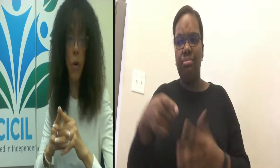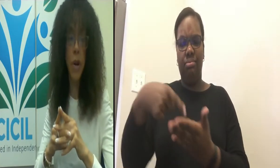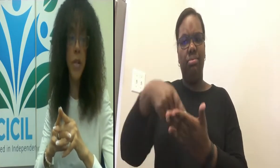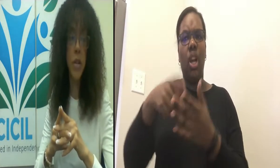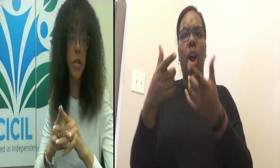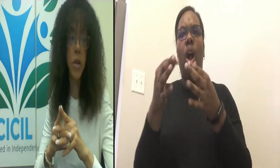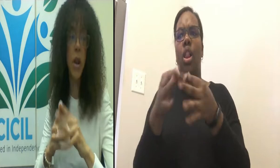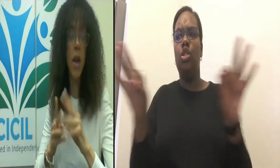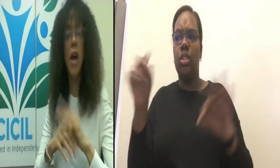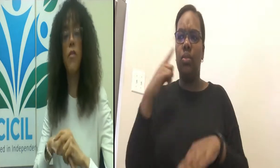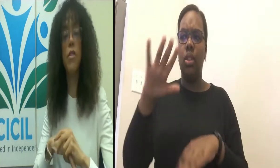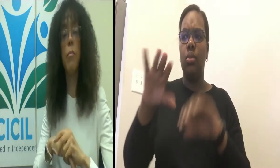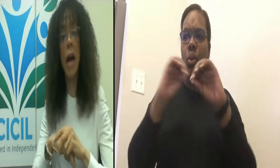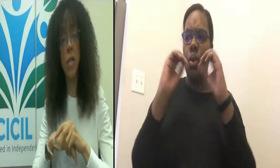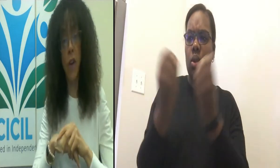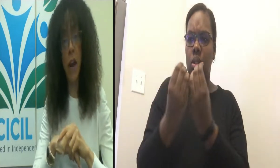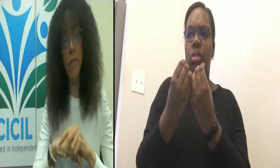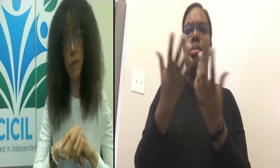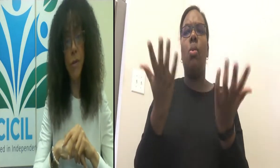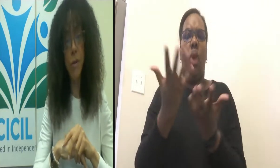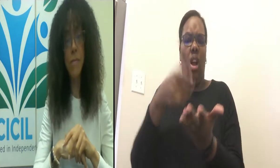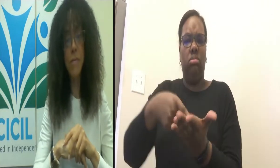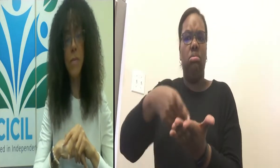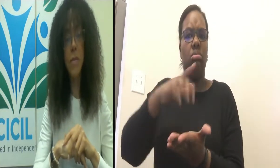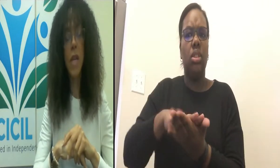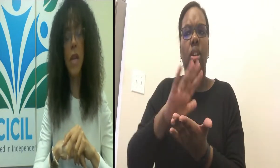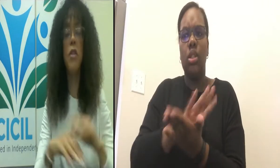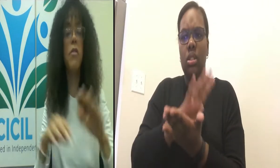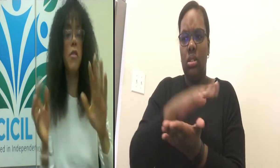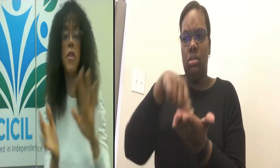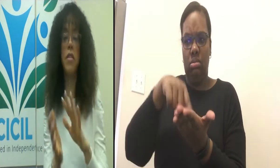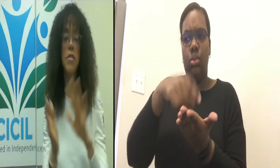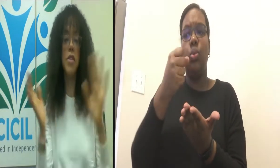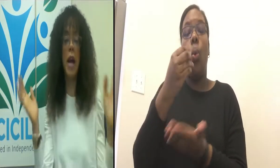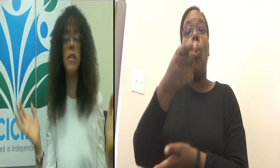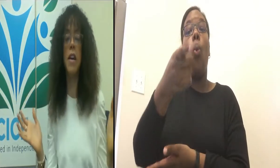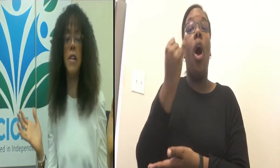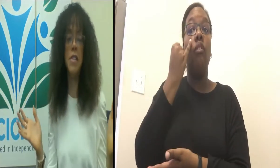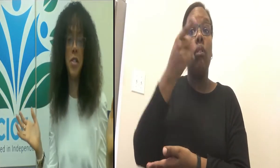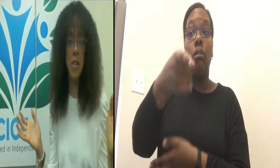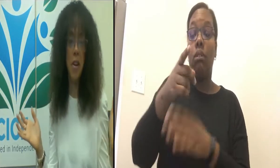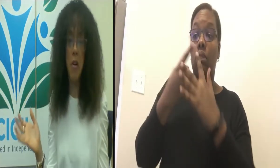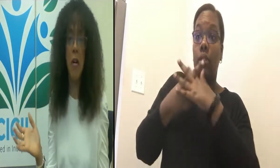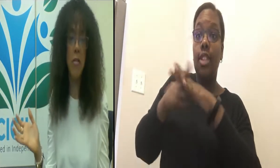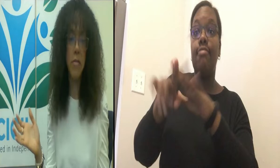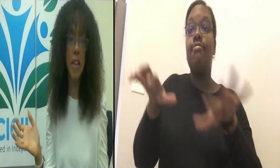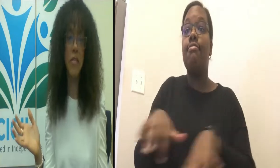nine nine zero that is the tax return for the organization for the past five